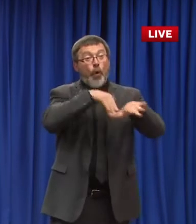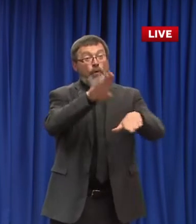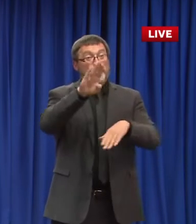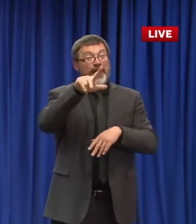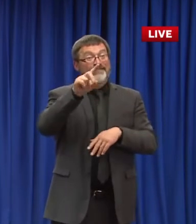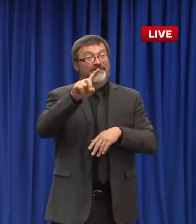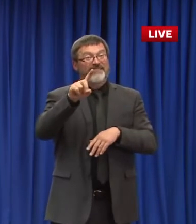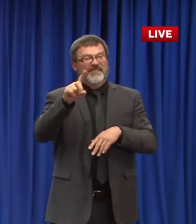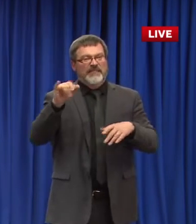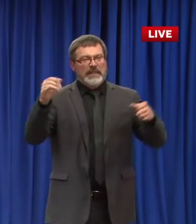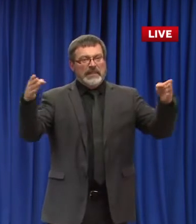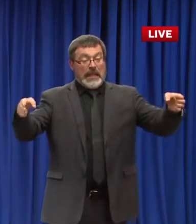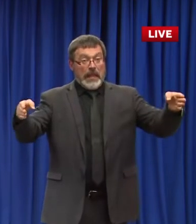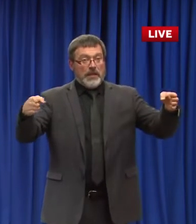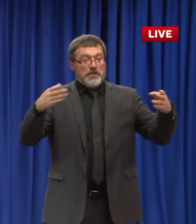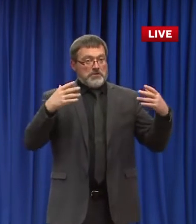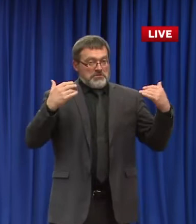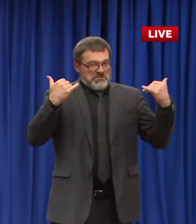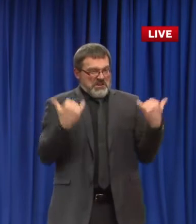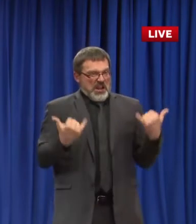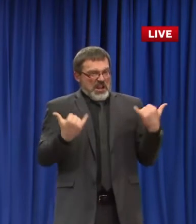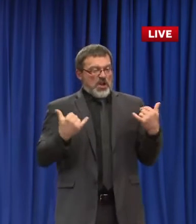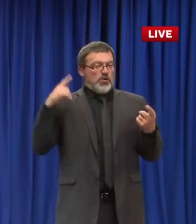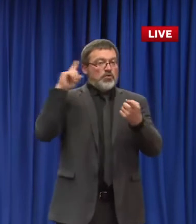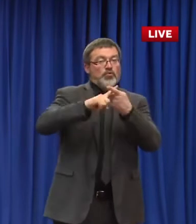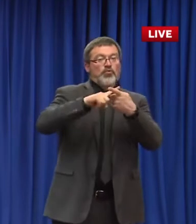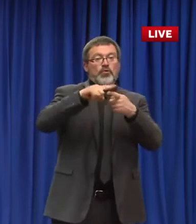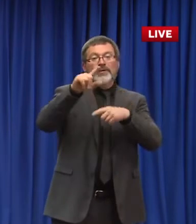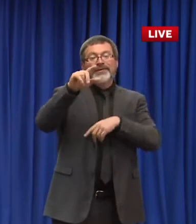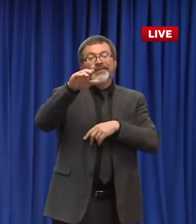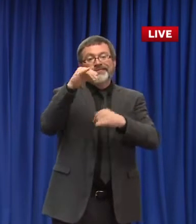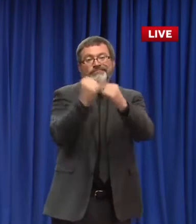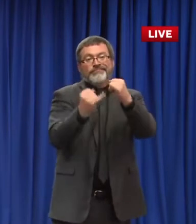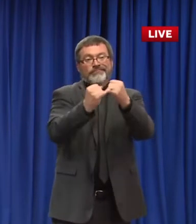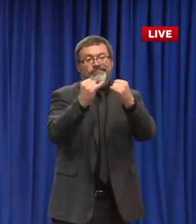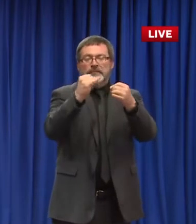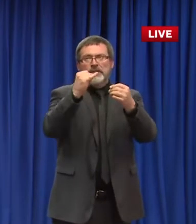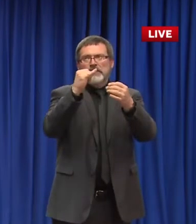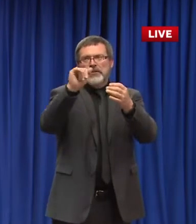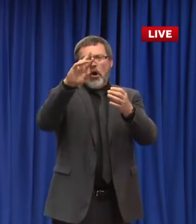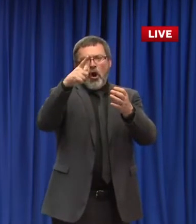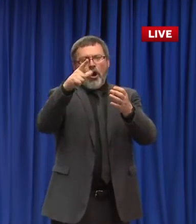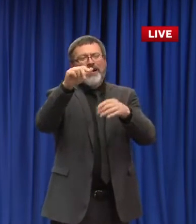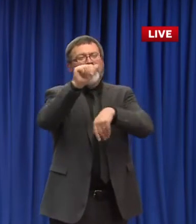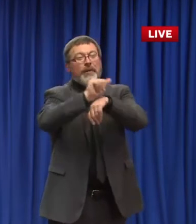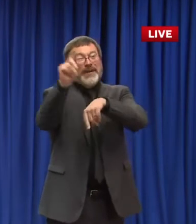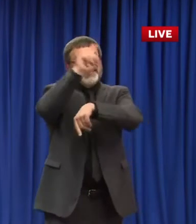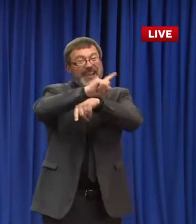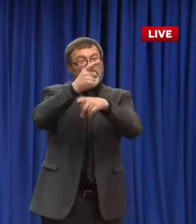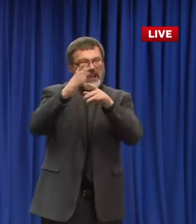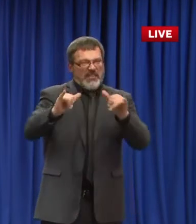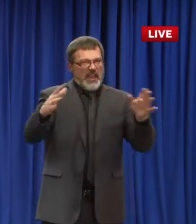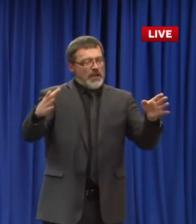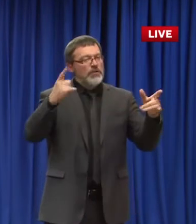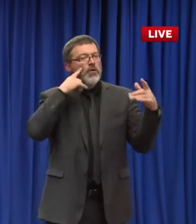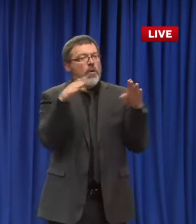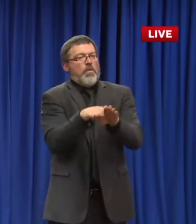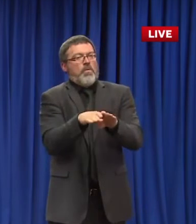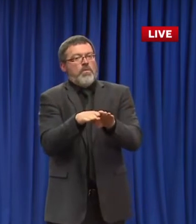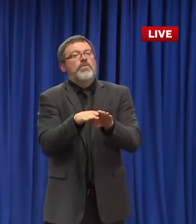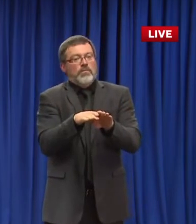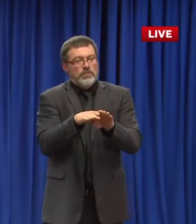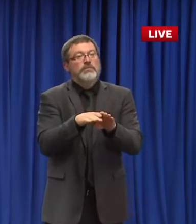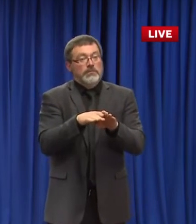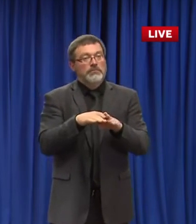SO FOR THE BULK OF THE SUMMER IN AN EFFORT TO INCREASE SOCIAL DISTANCING PRACTICES, WE REALIZE THAT BEACHES WILL NOT BE OPEN HERE THIS WEEKEND.